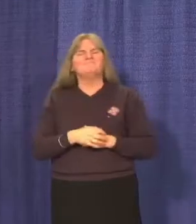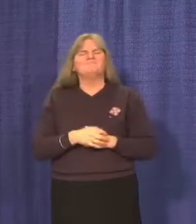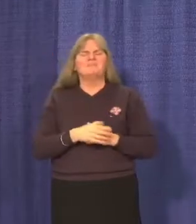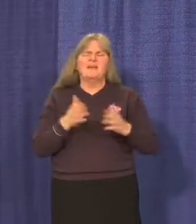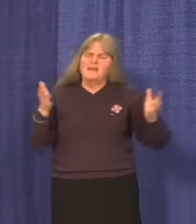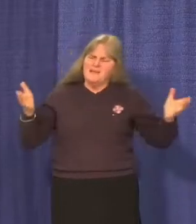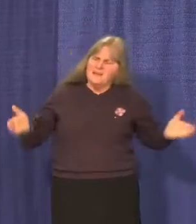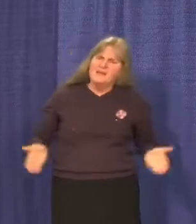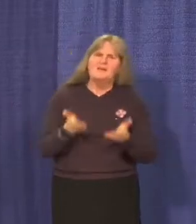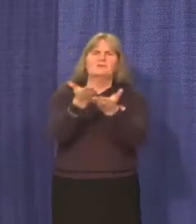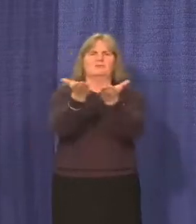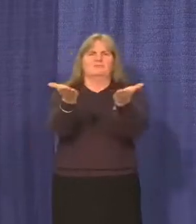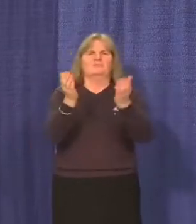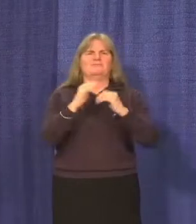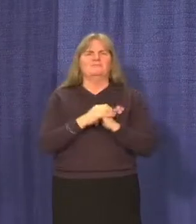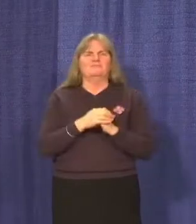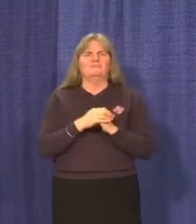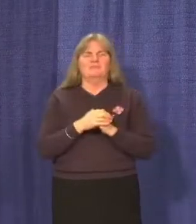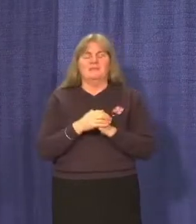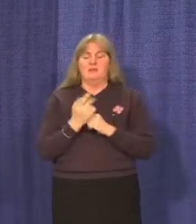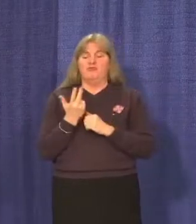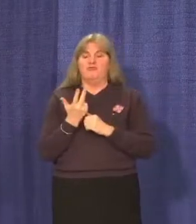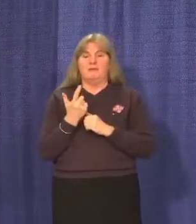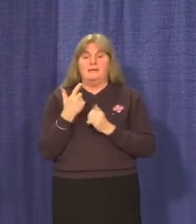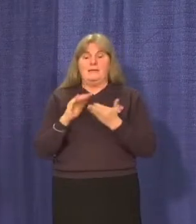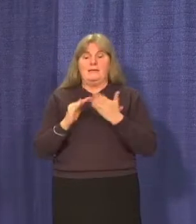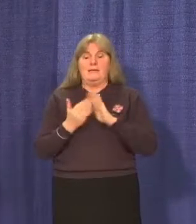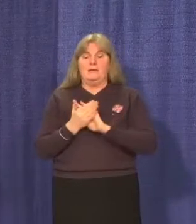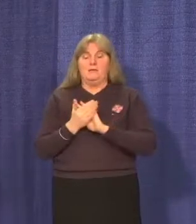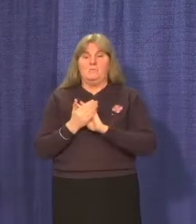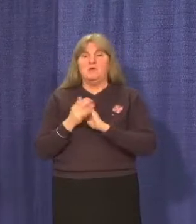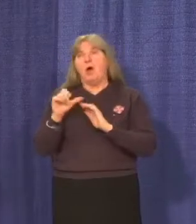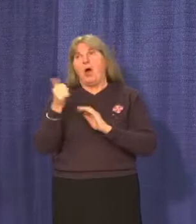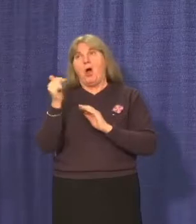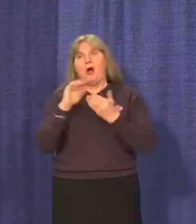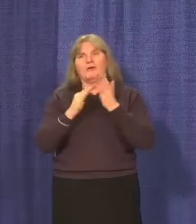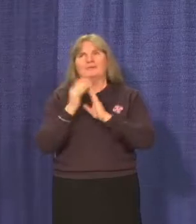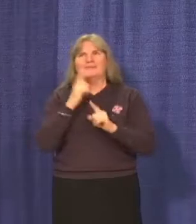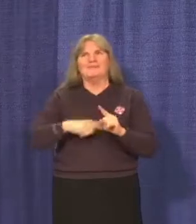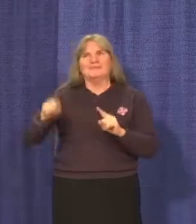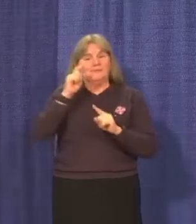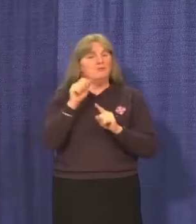I strongly encourage everyone in these first three communities and in every community who is